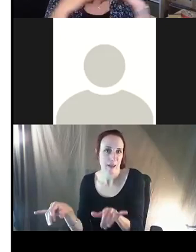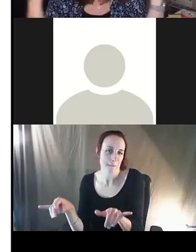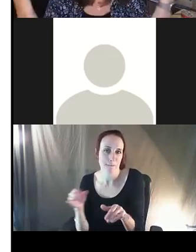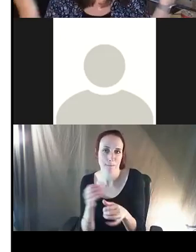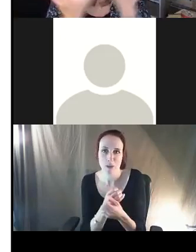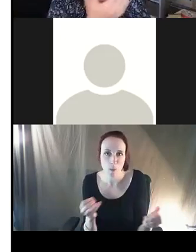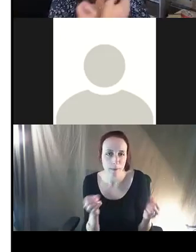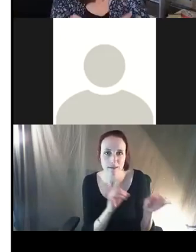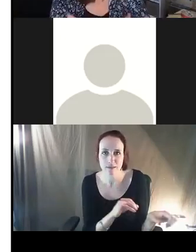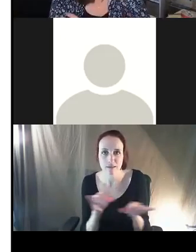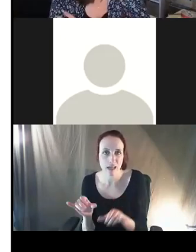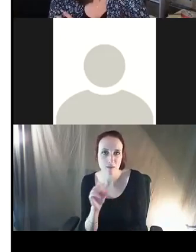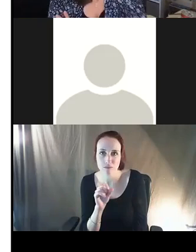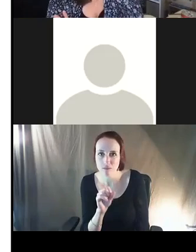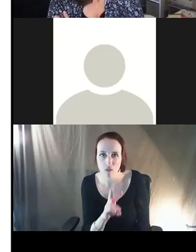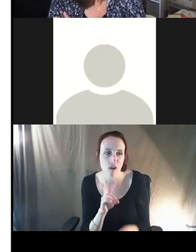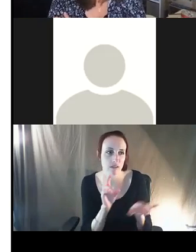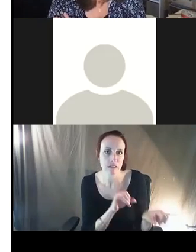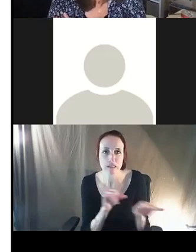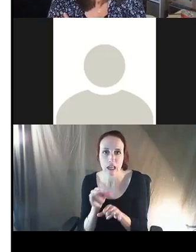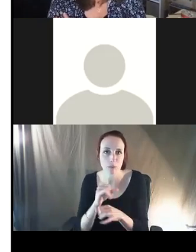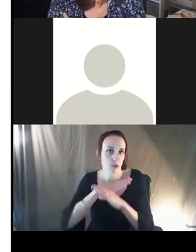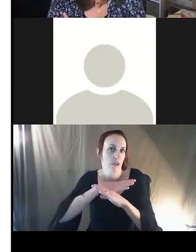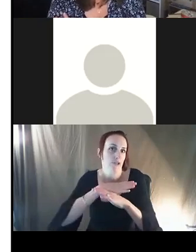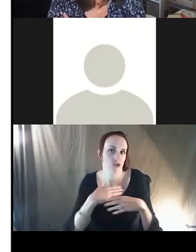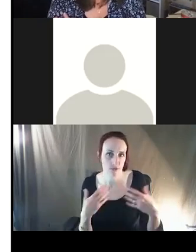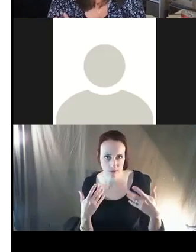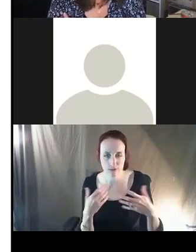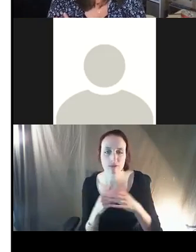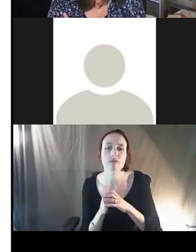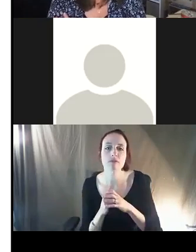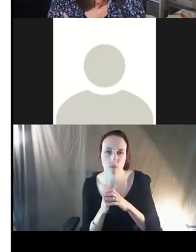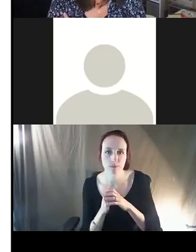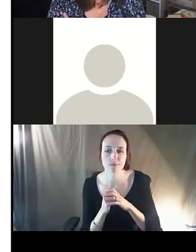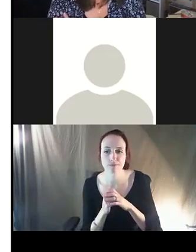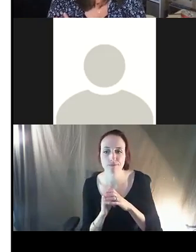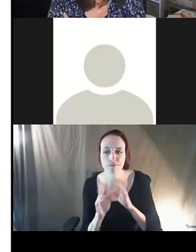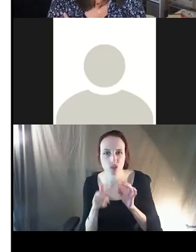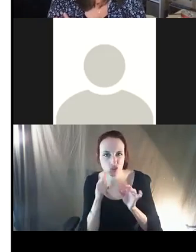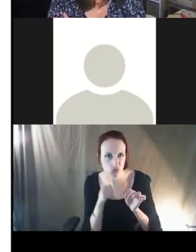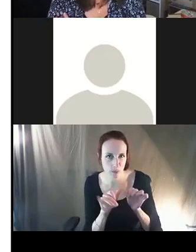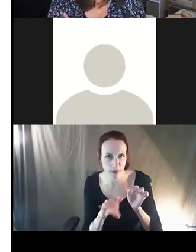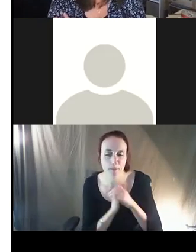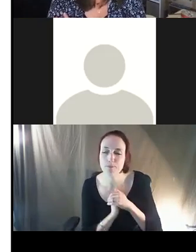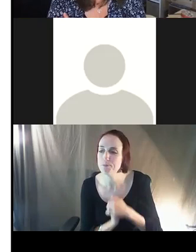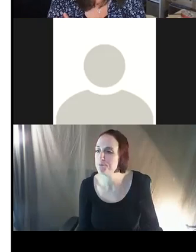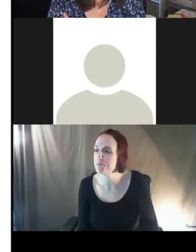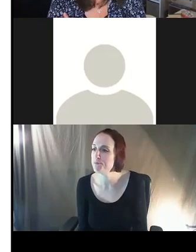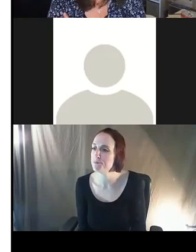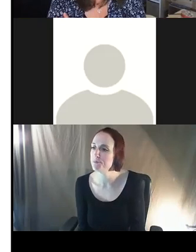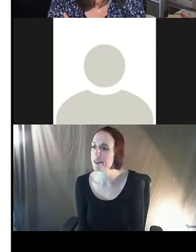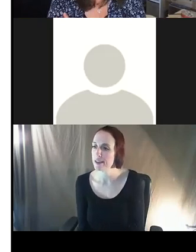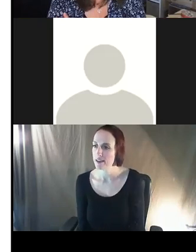on the firewalls around us.